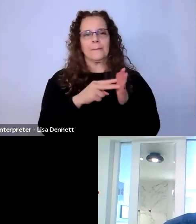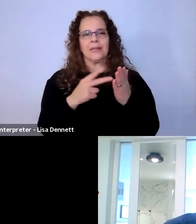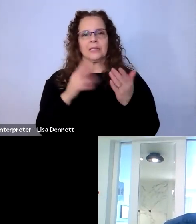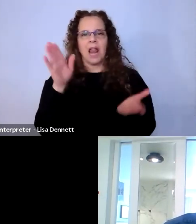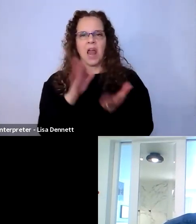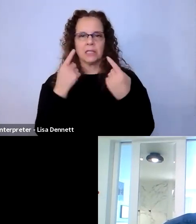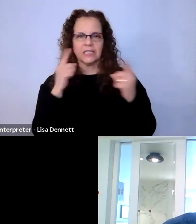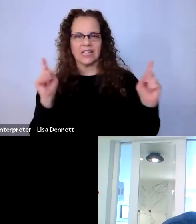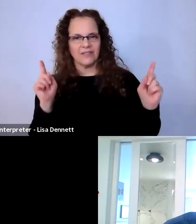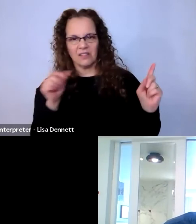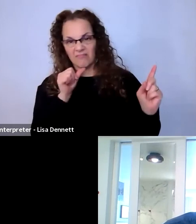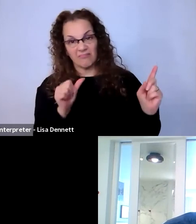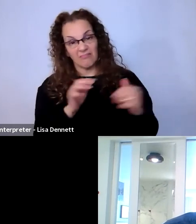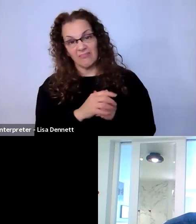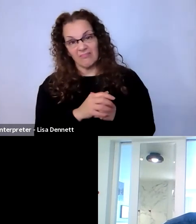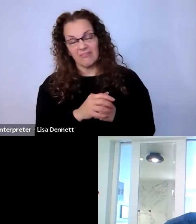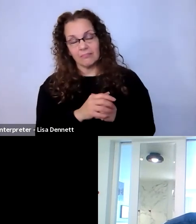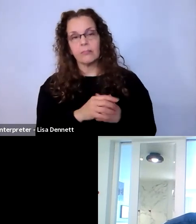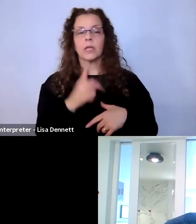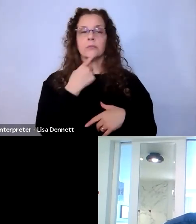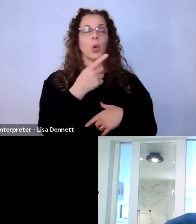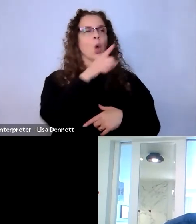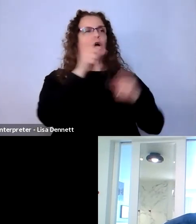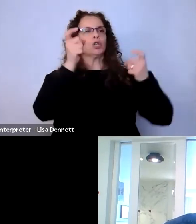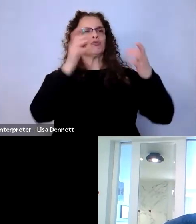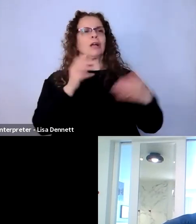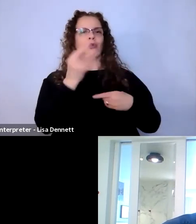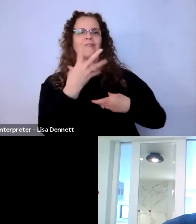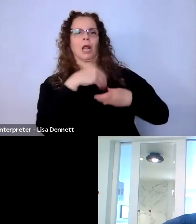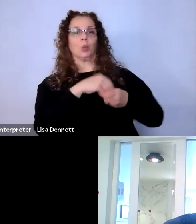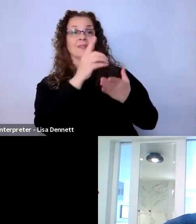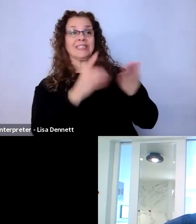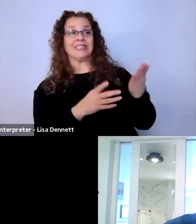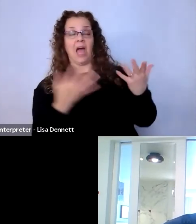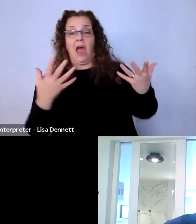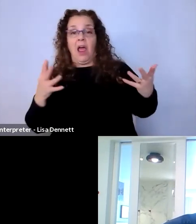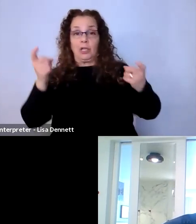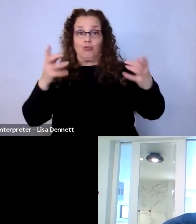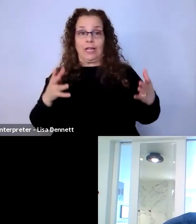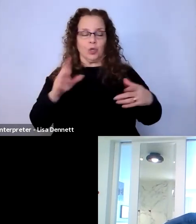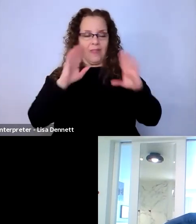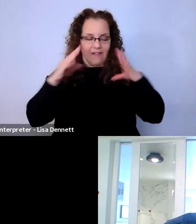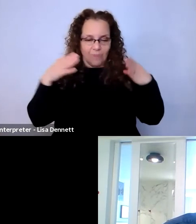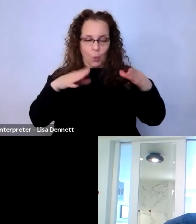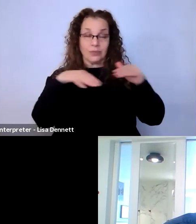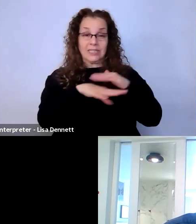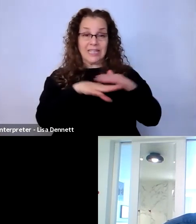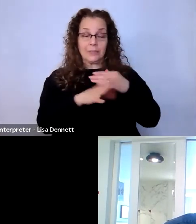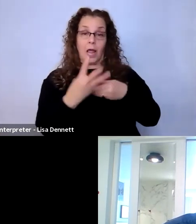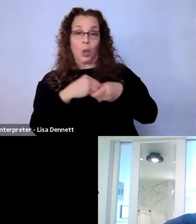know if they're told their title is director of inclusive design and you're supposed to just focus on accessibility and inclusion for people with disabilities